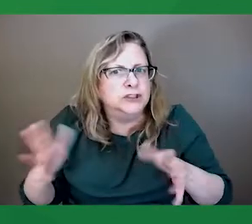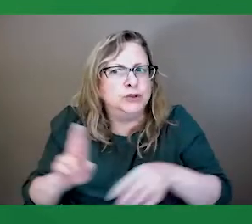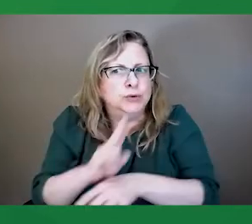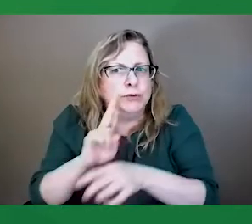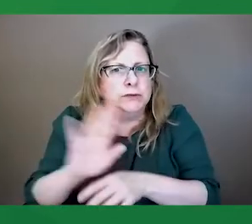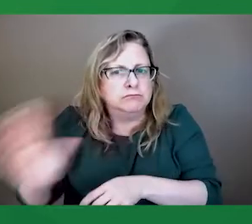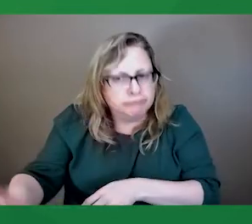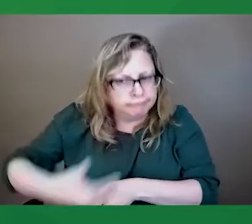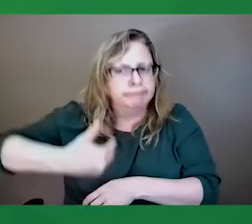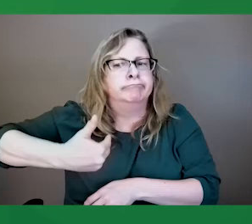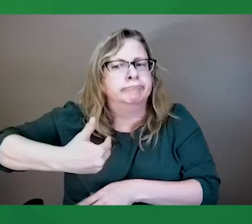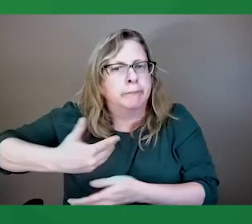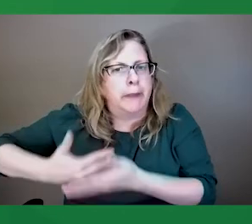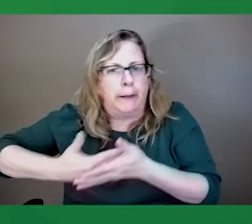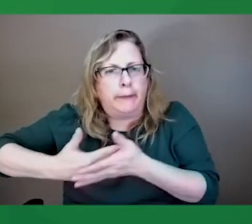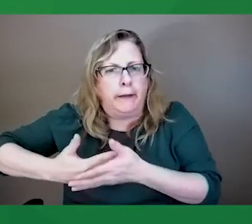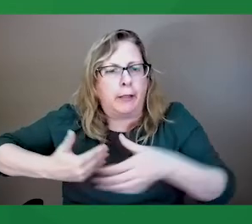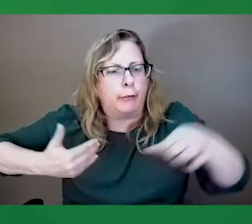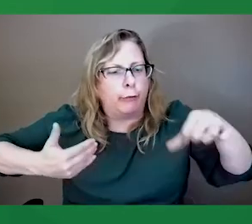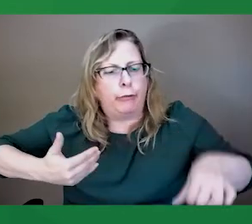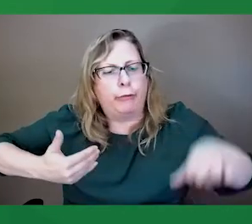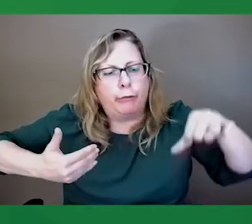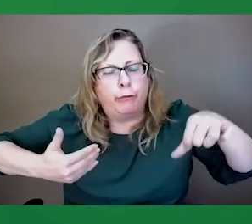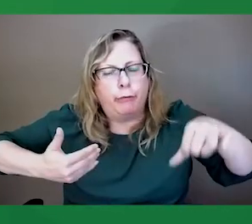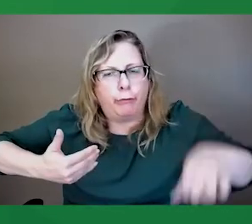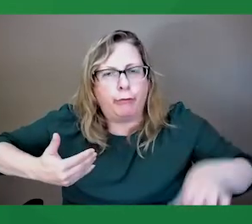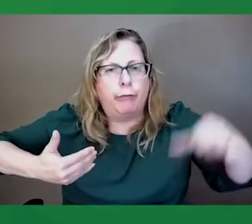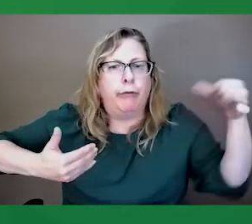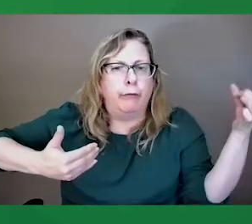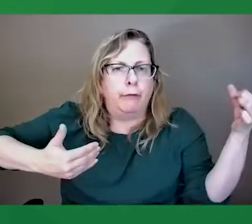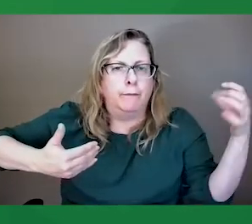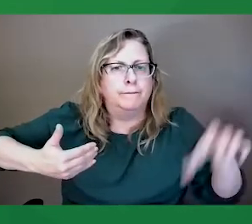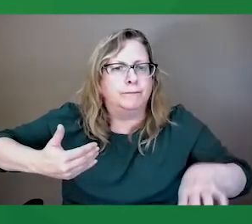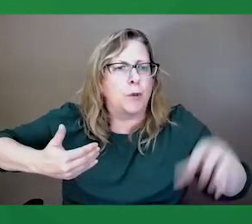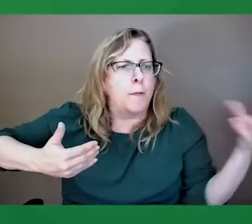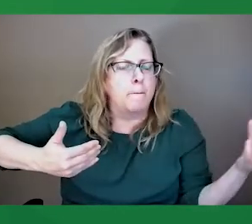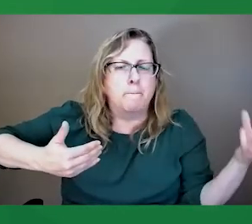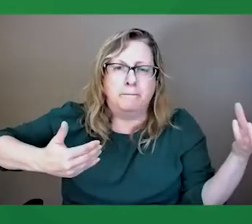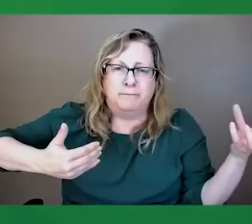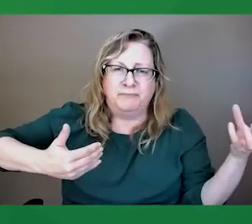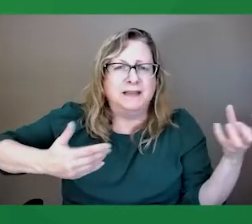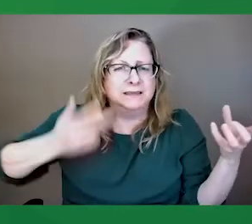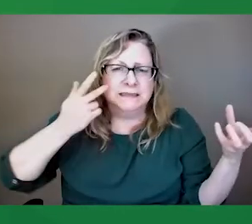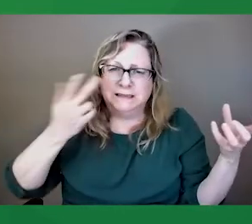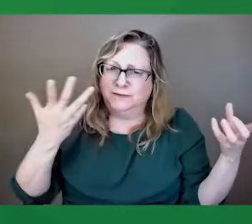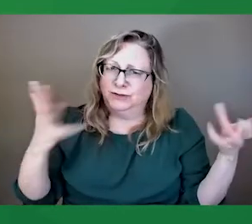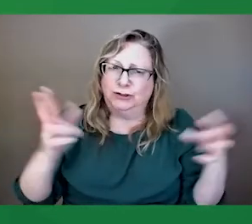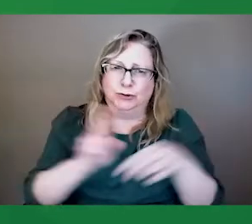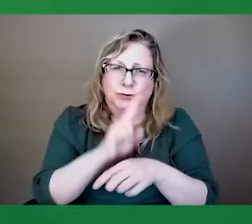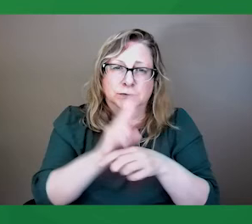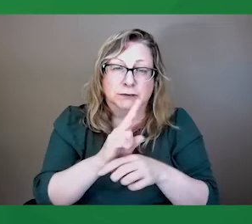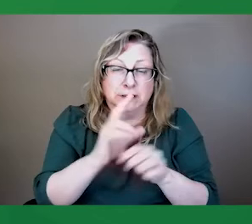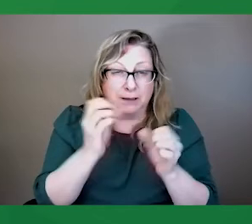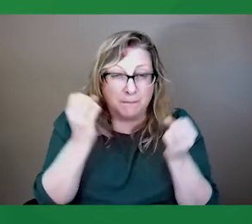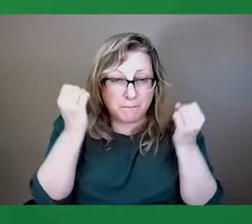with her infant in one hand and using the other hand to open the lid. The amount of use cases